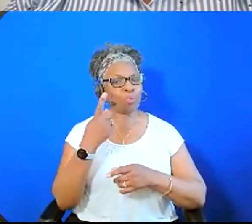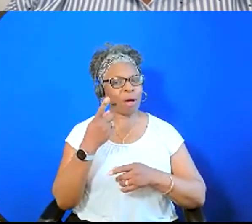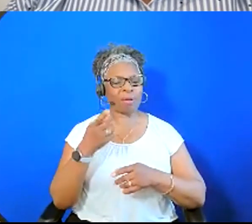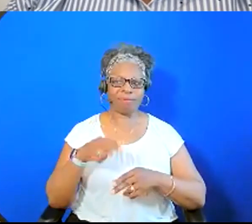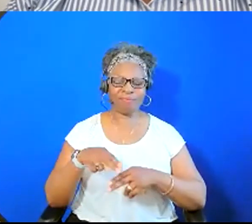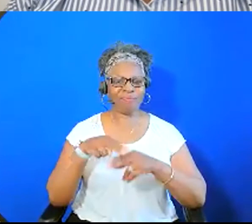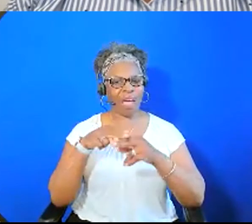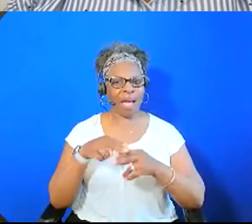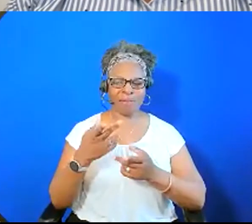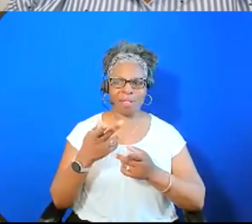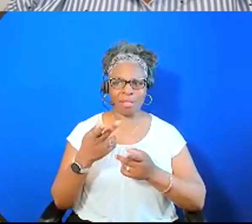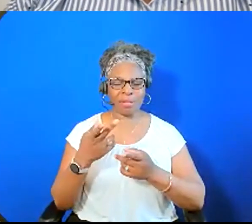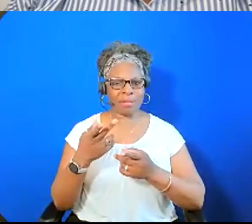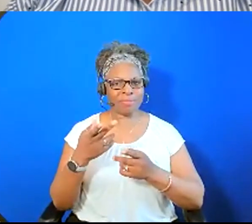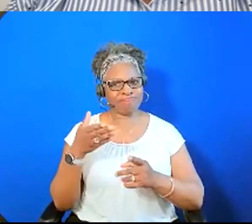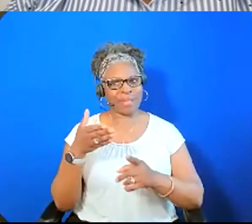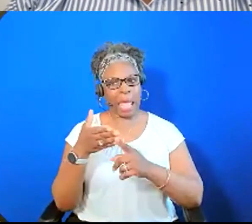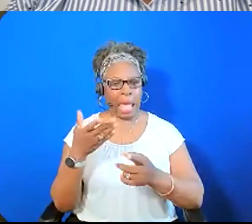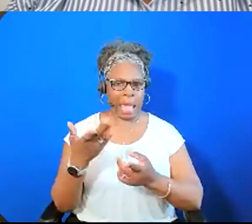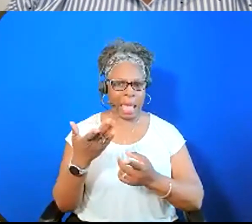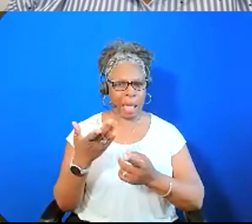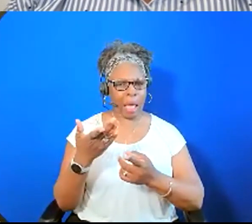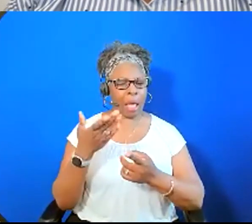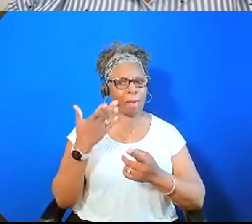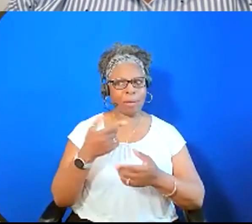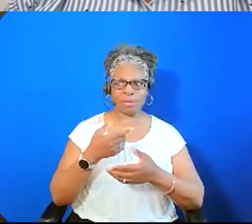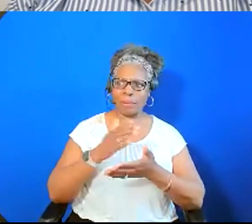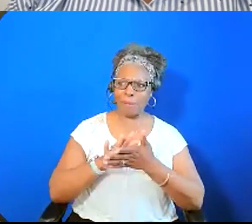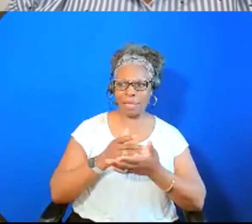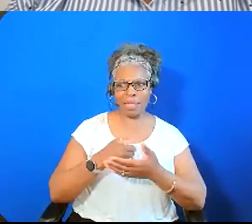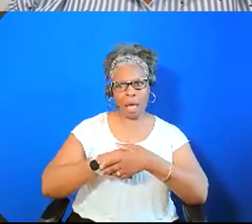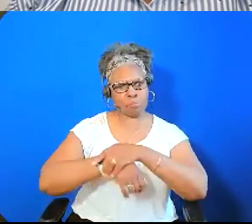work to bring that community there because they didn't feel they feel intimidated by that space.